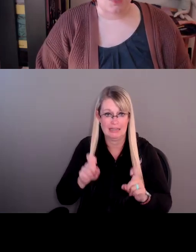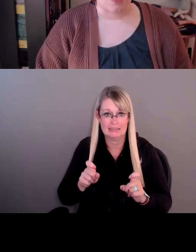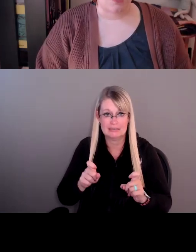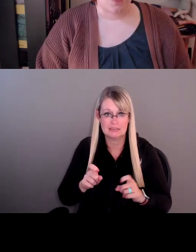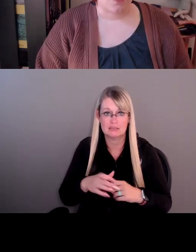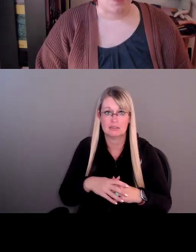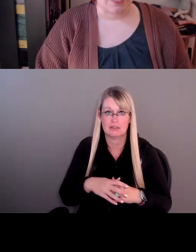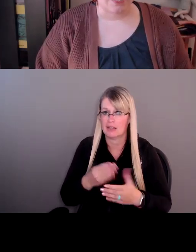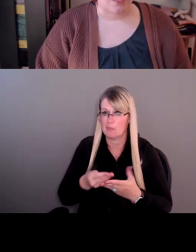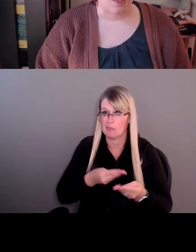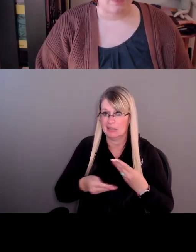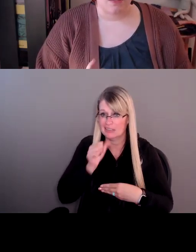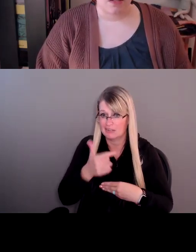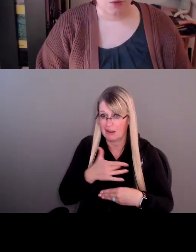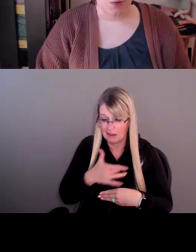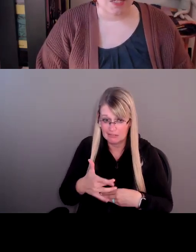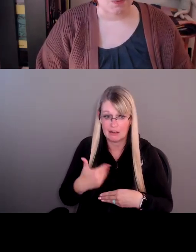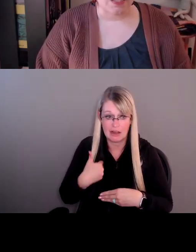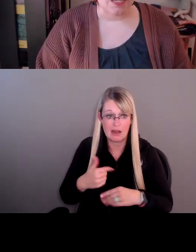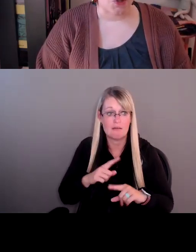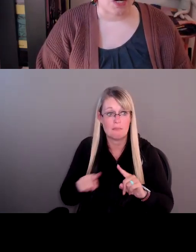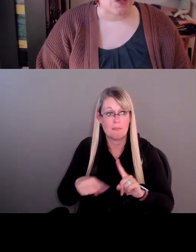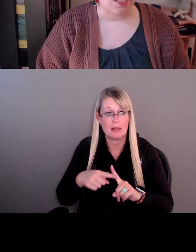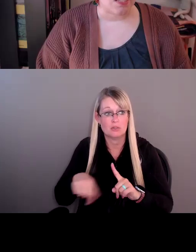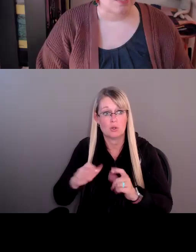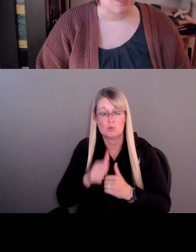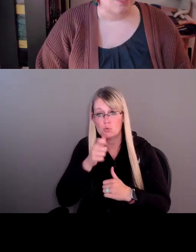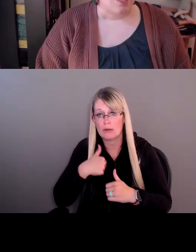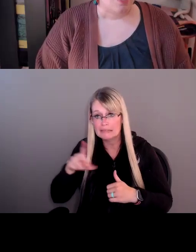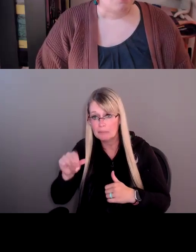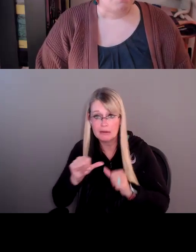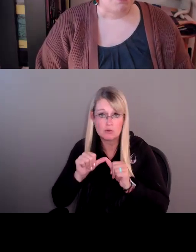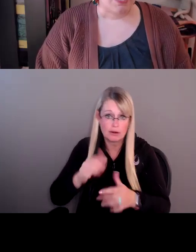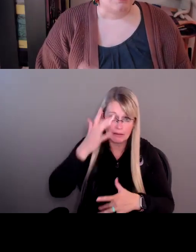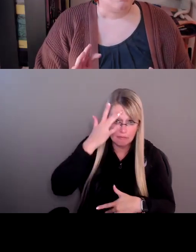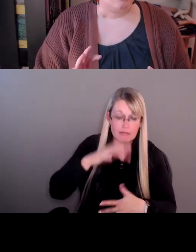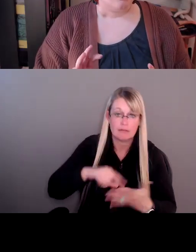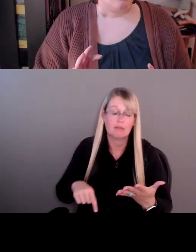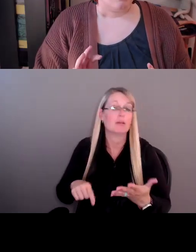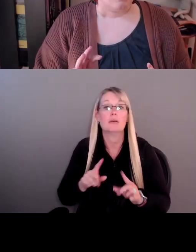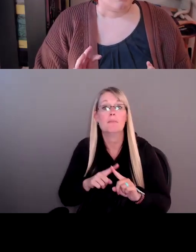much less doing the usability testing with users of disabilities or chronic illnesses but this